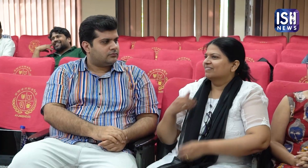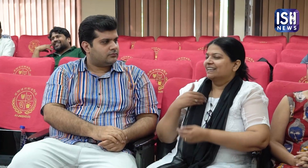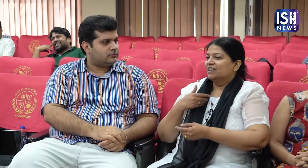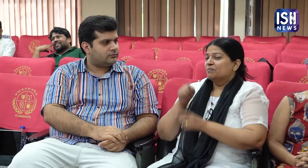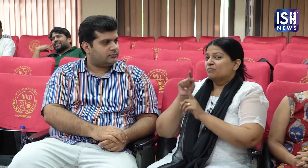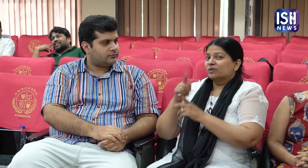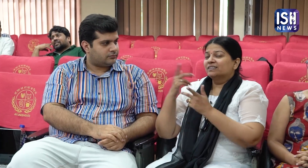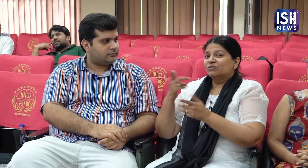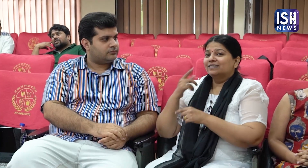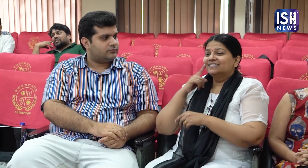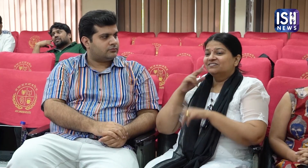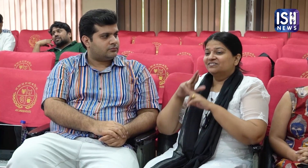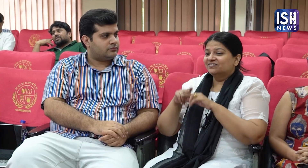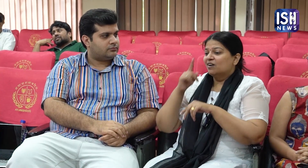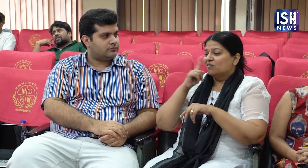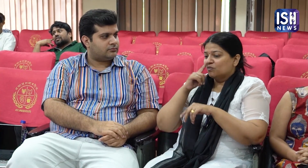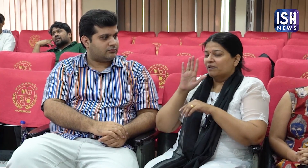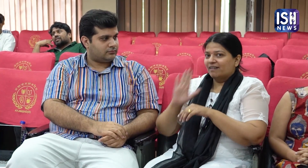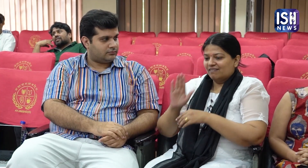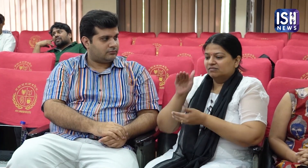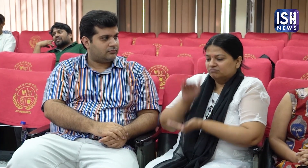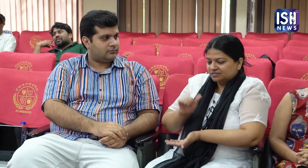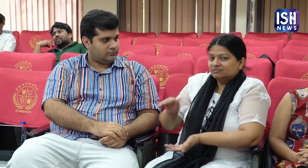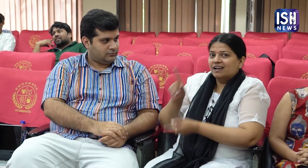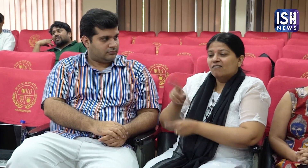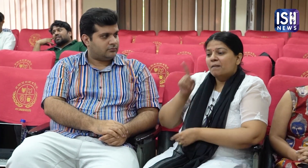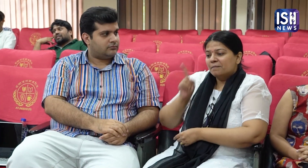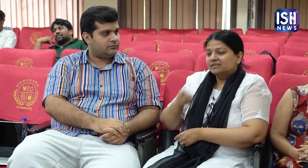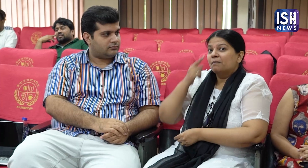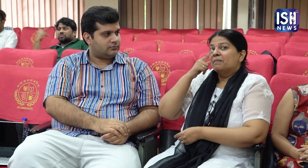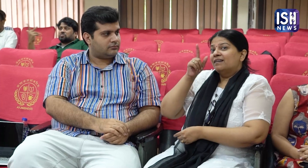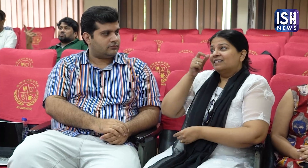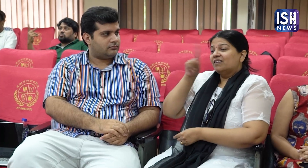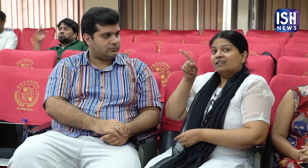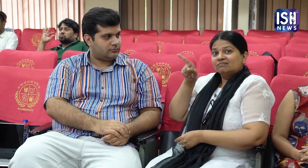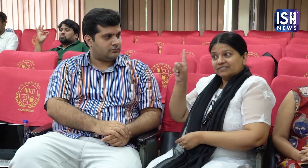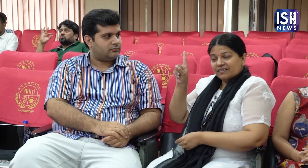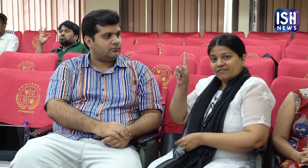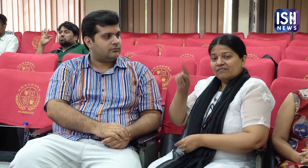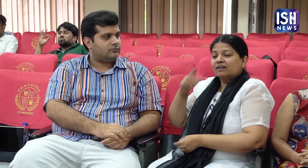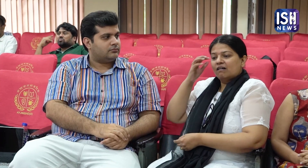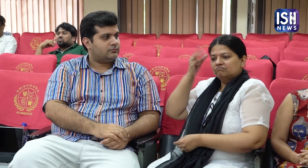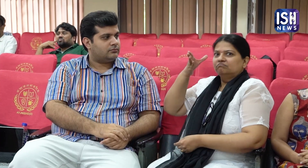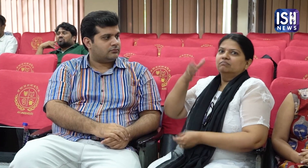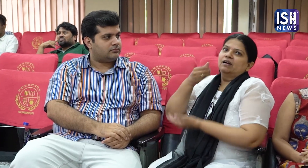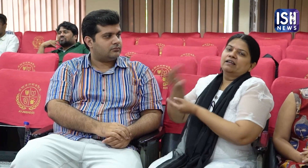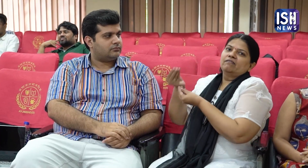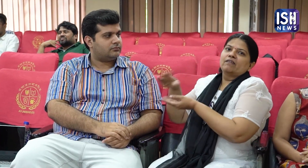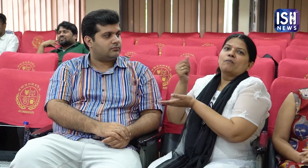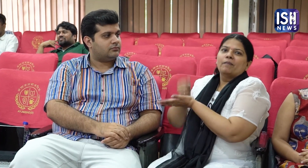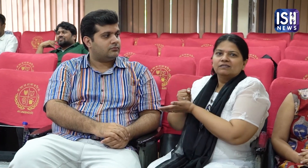If a child is Deaf, then the child's parents must be given awareness.